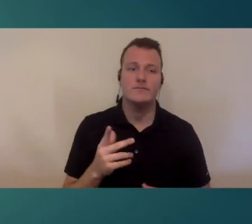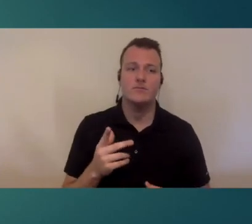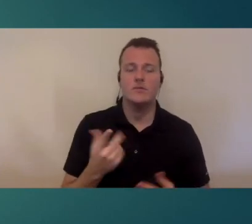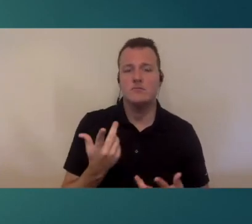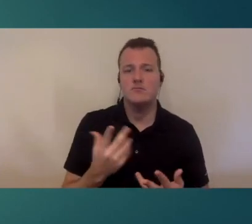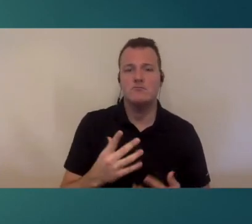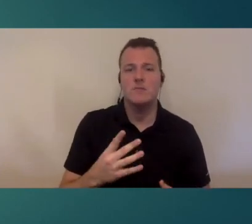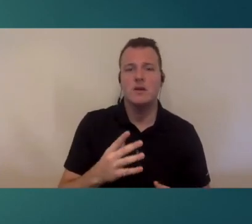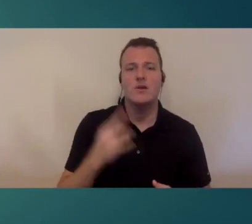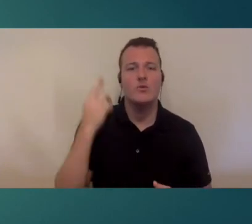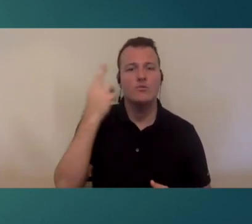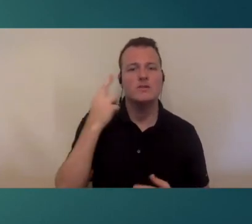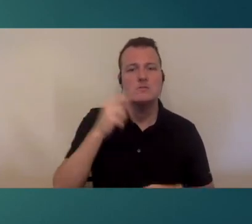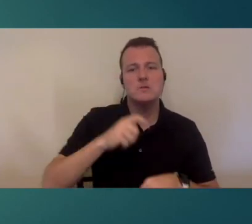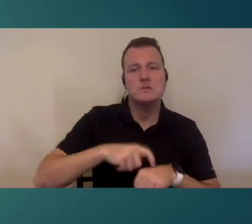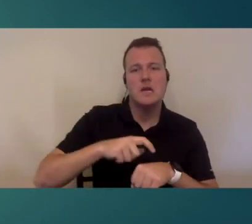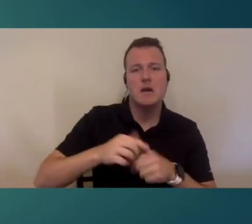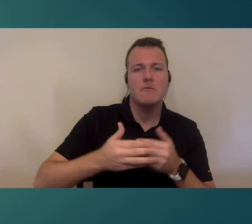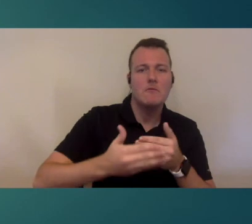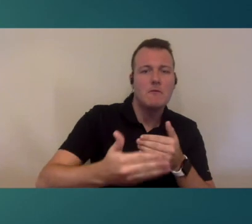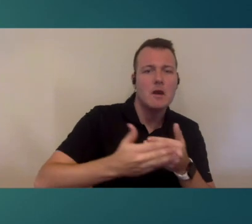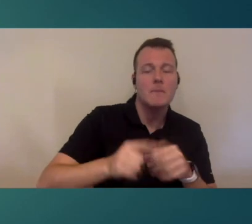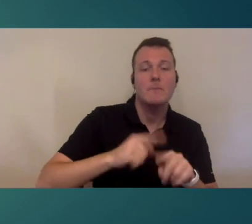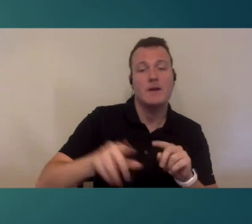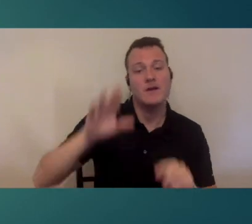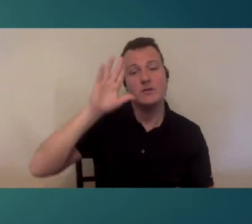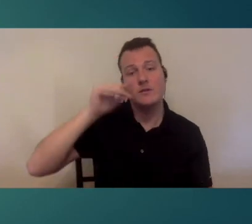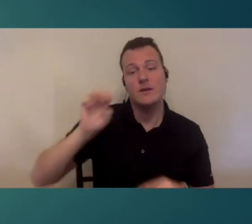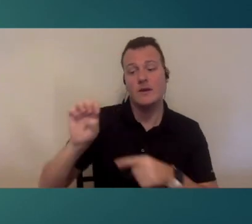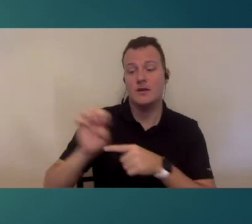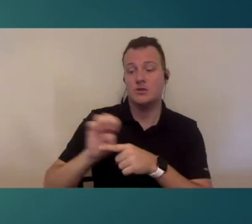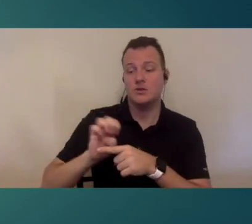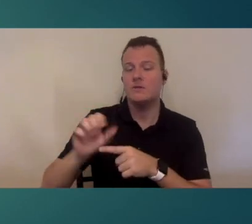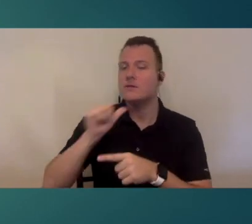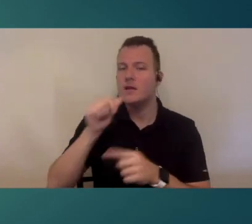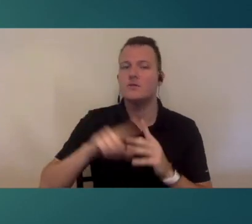timeframe, but an externship year I know you're not starting right away, so if you